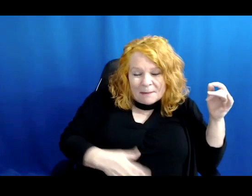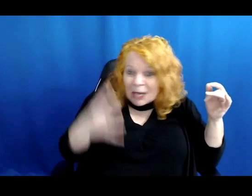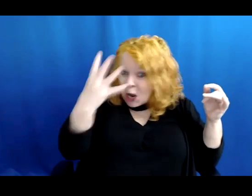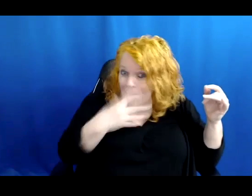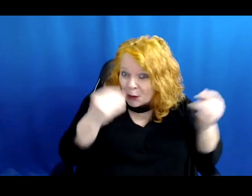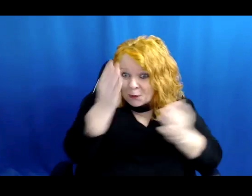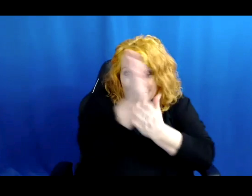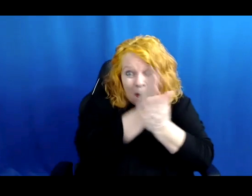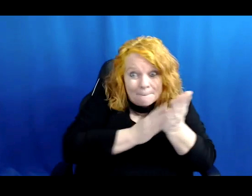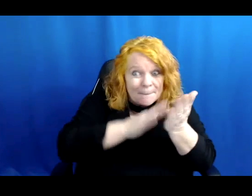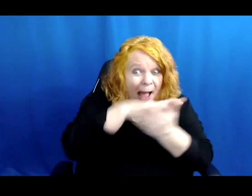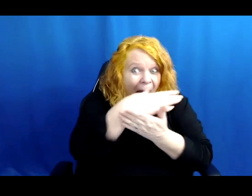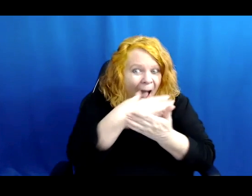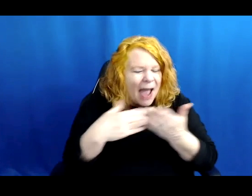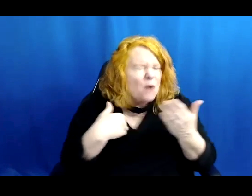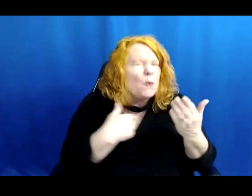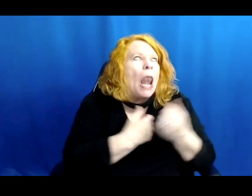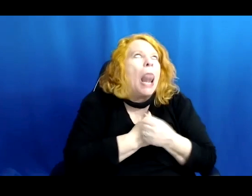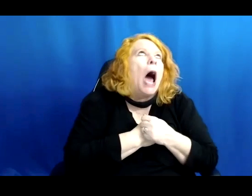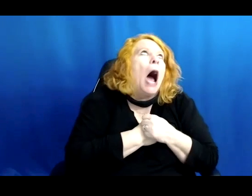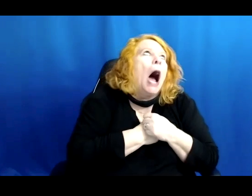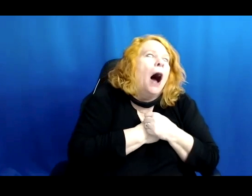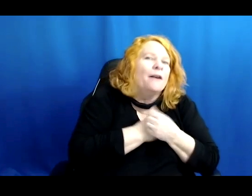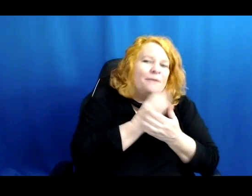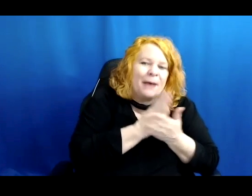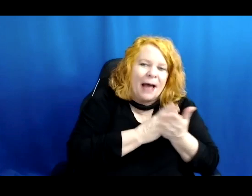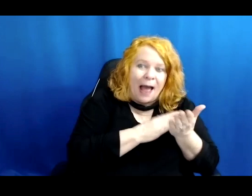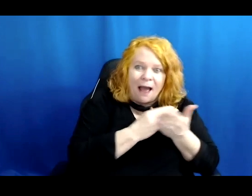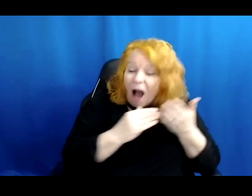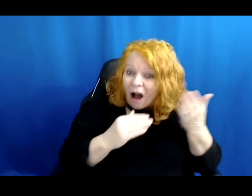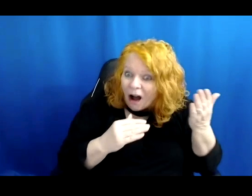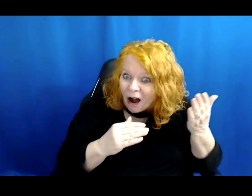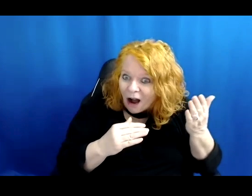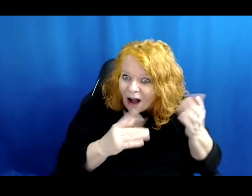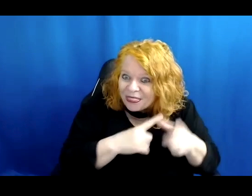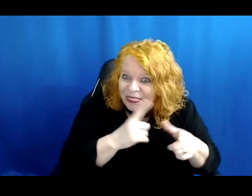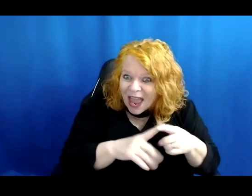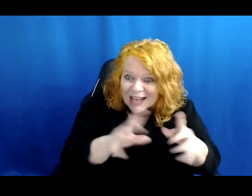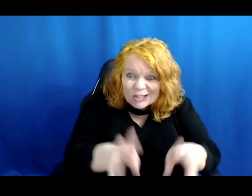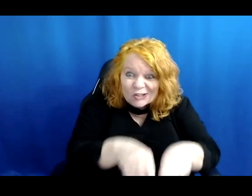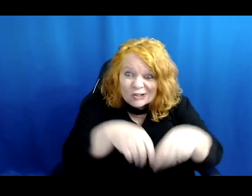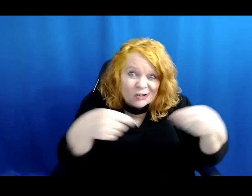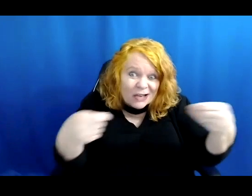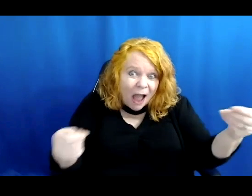We love pie. Then she got out wonderful pickled onions.